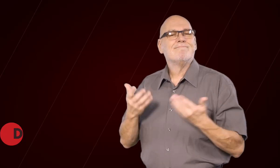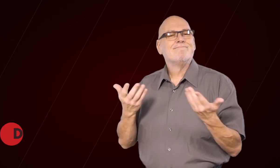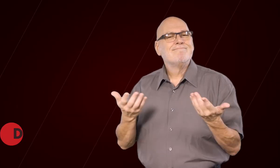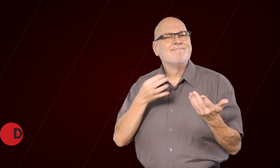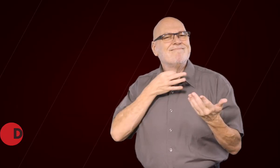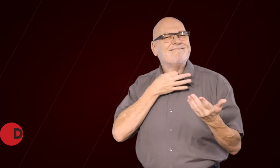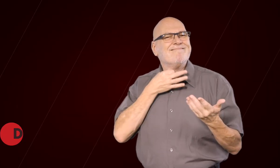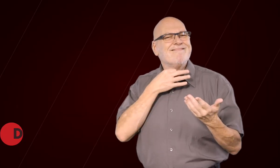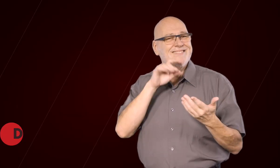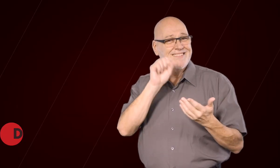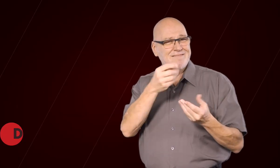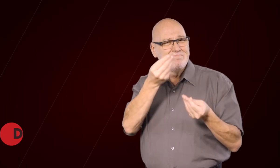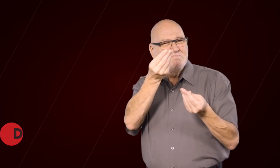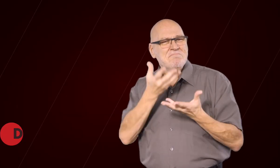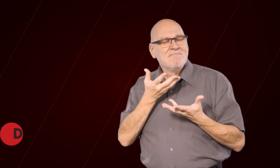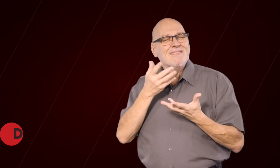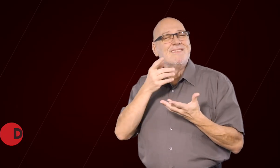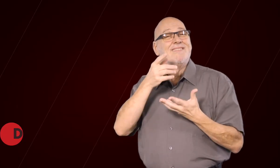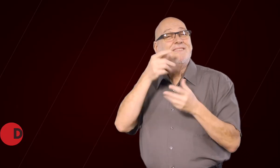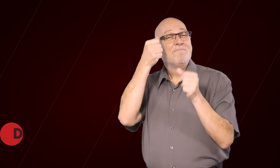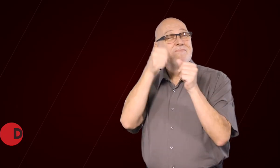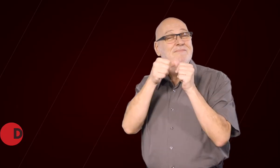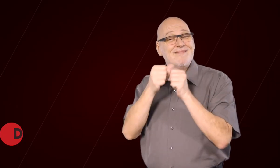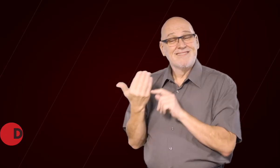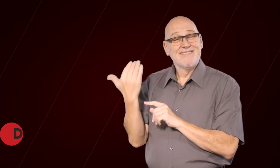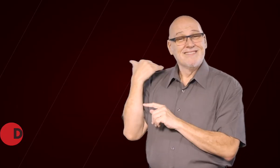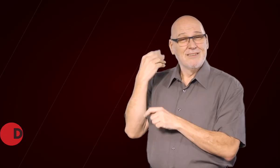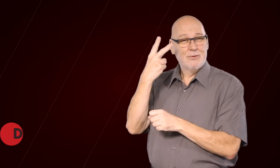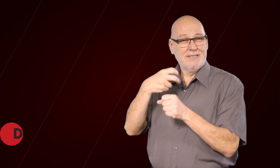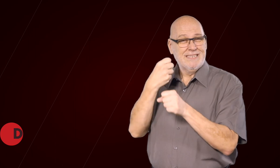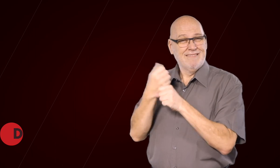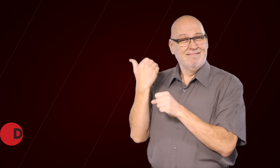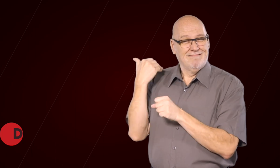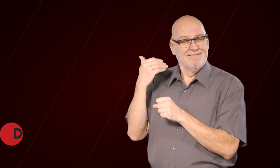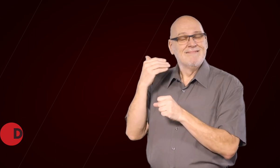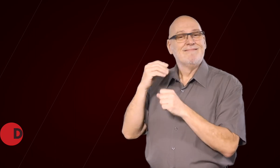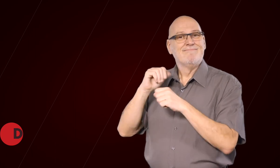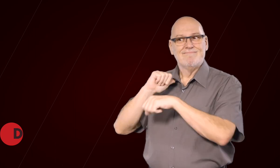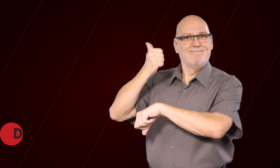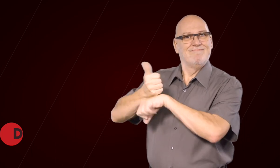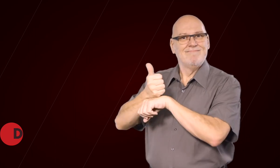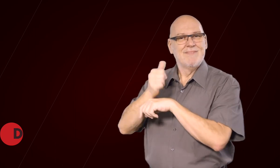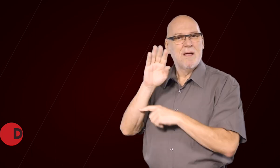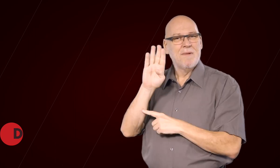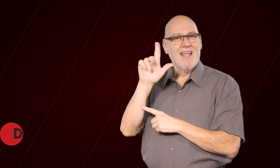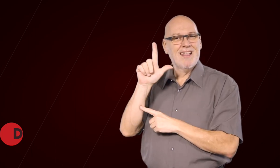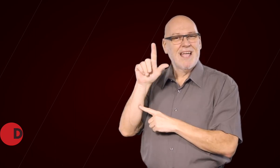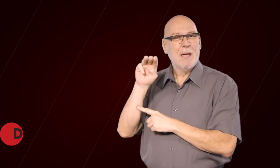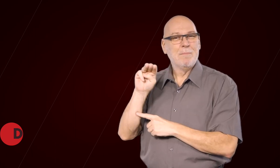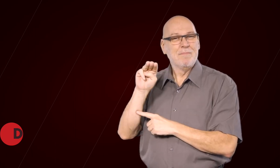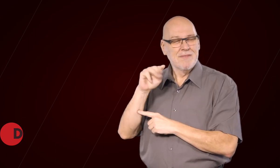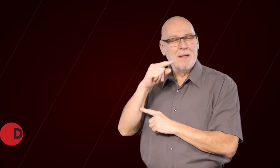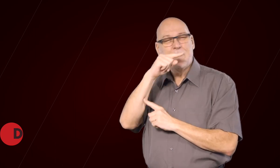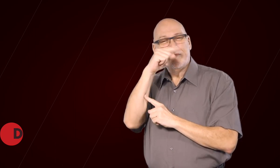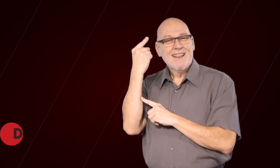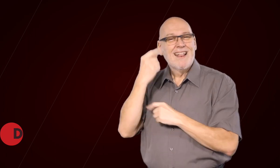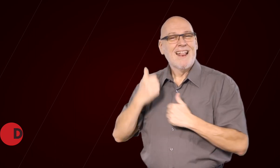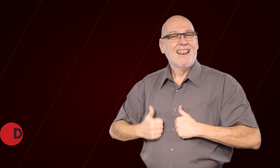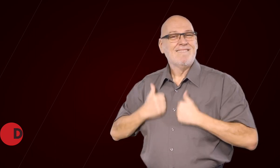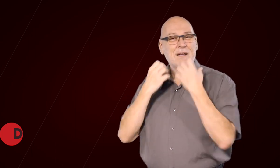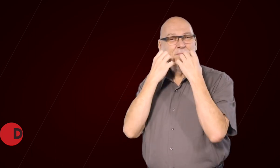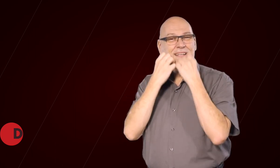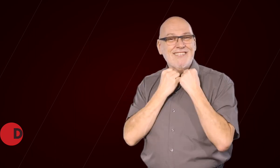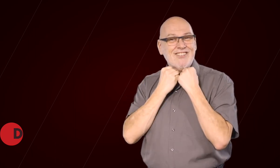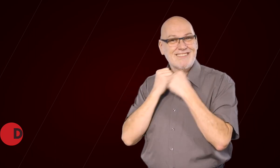[ANSELMO] Can you tell us about how BLM over the last 2 years